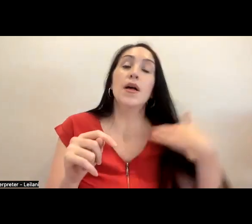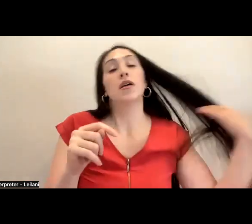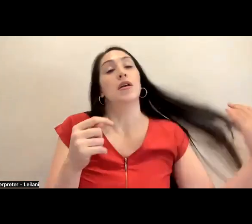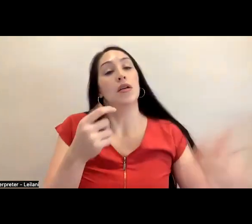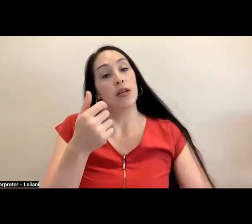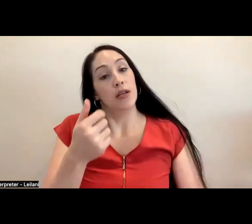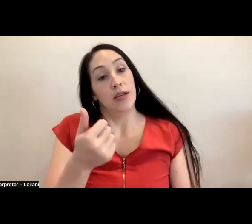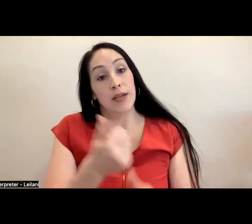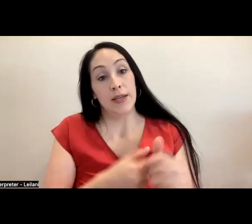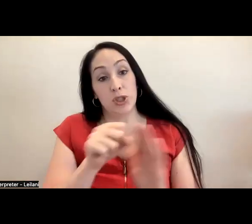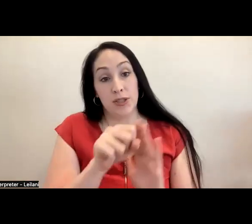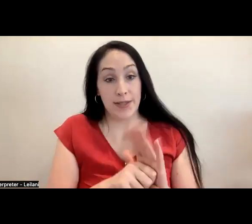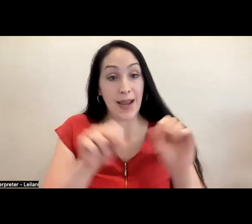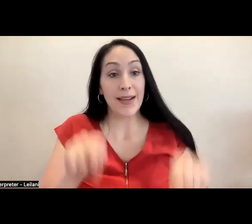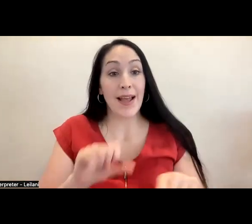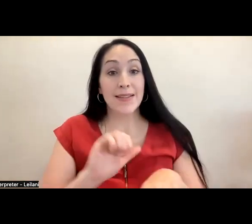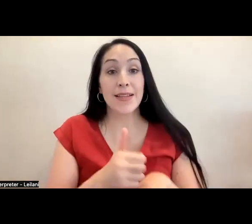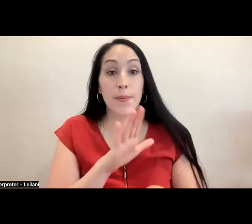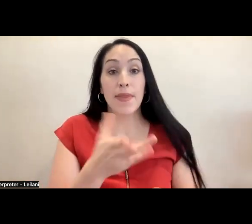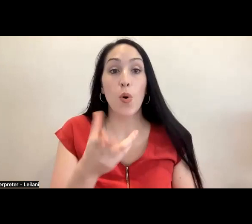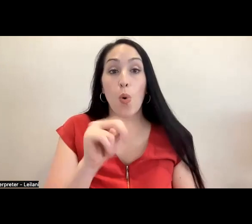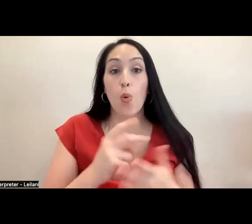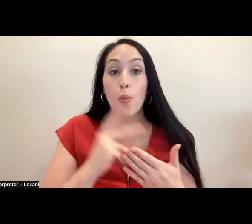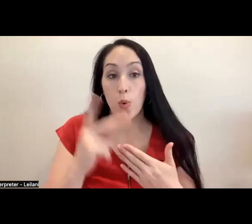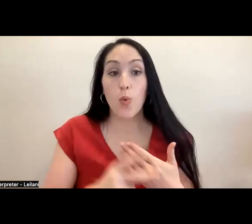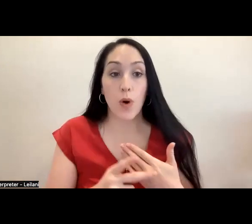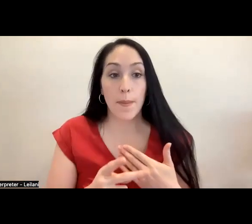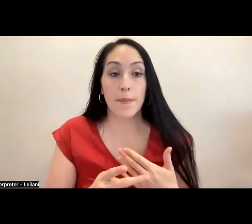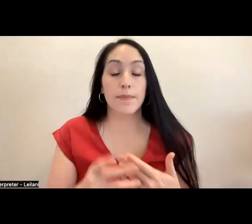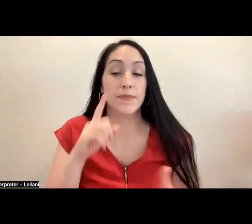and some States have a State income tax. 11:50:14 For example, Pennsylvania. It's a